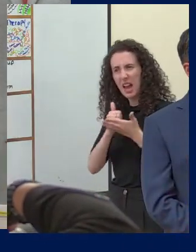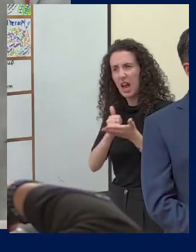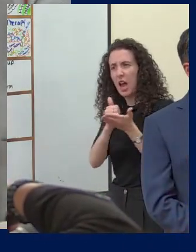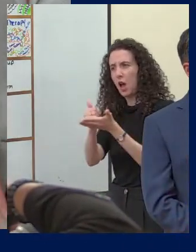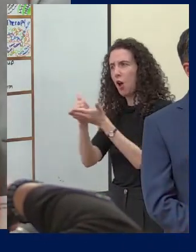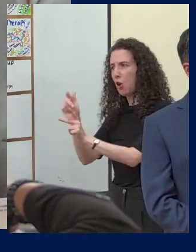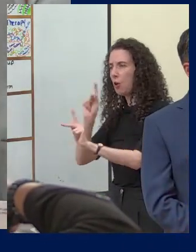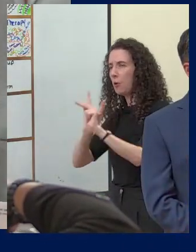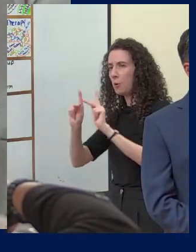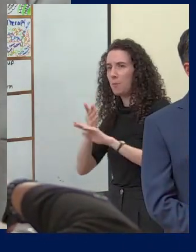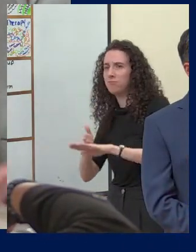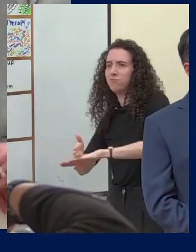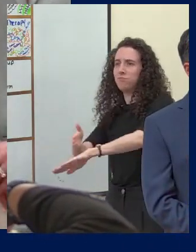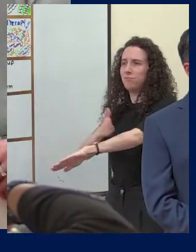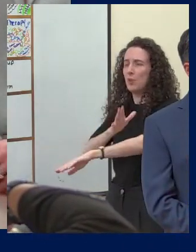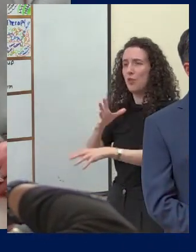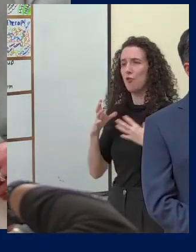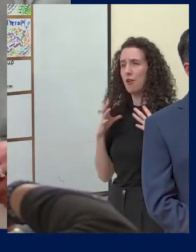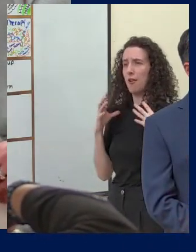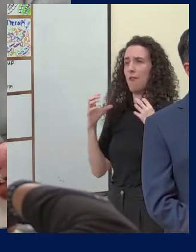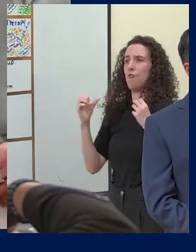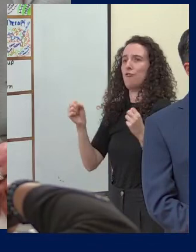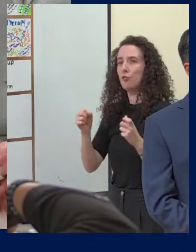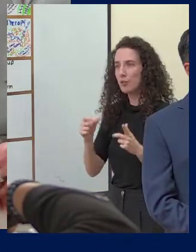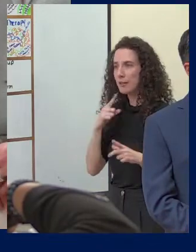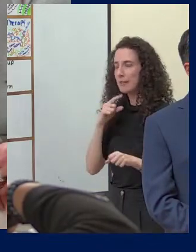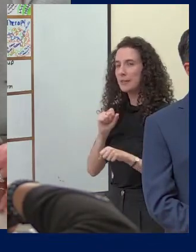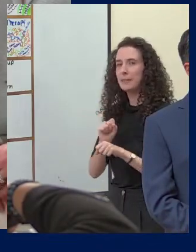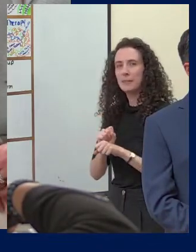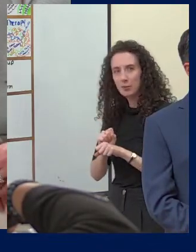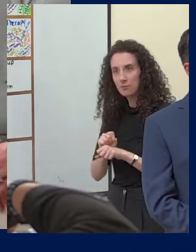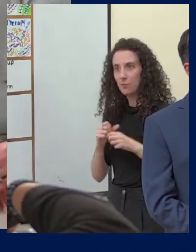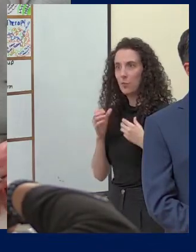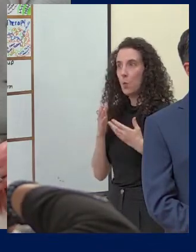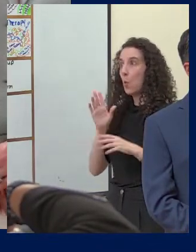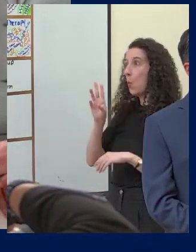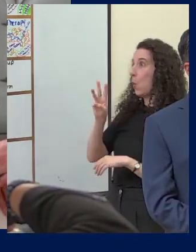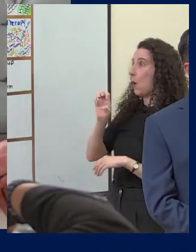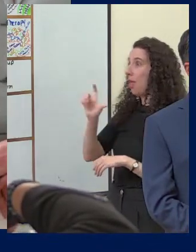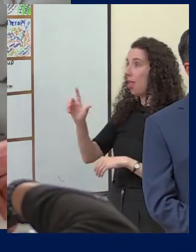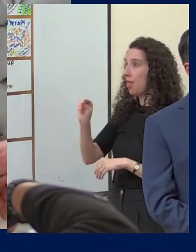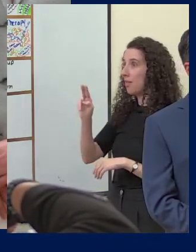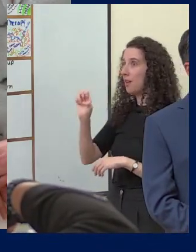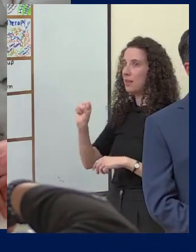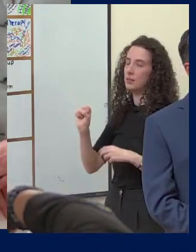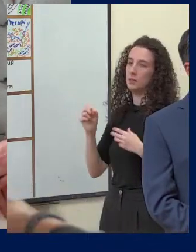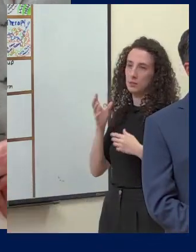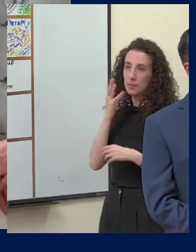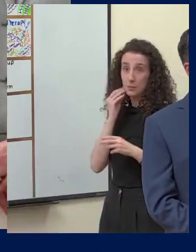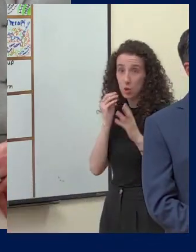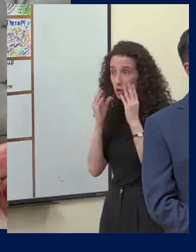An experienced wellness. It's also just a pleasure to be here today to announce and to celebrate the one-year